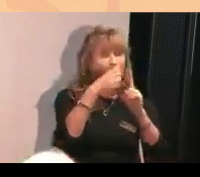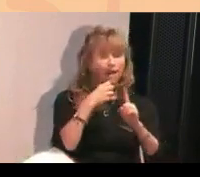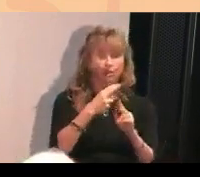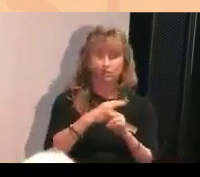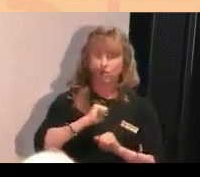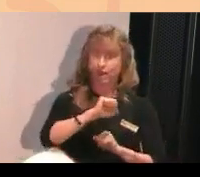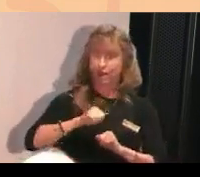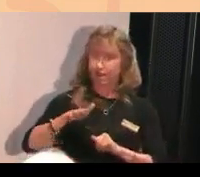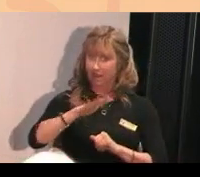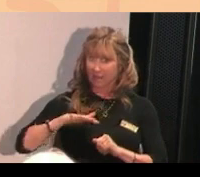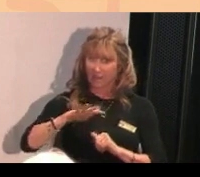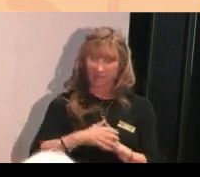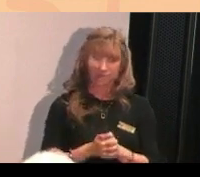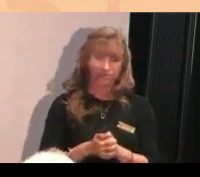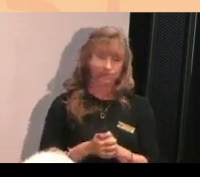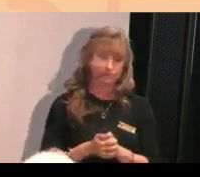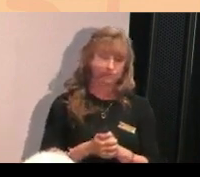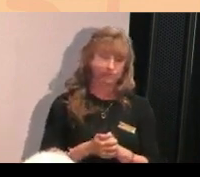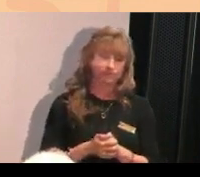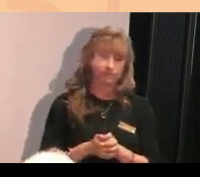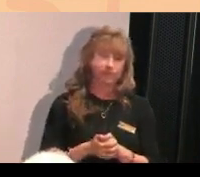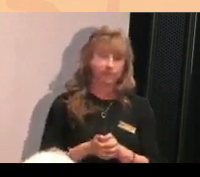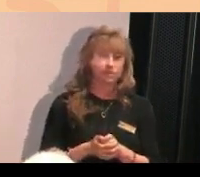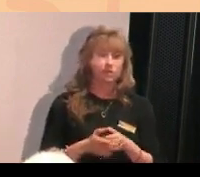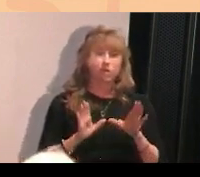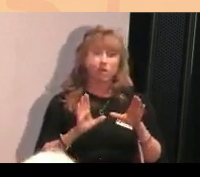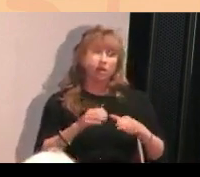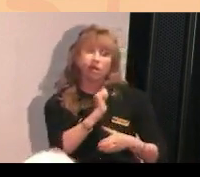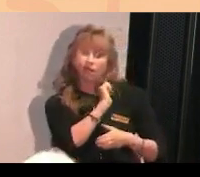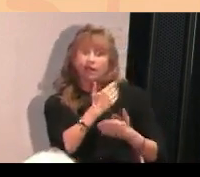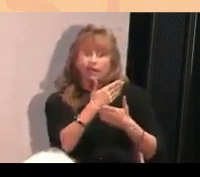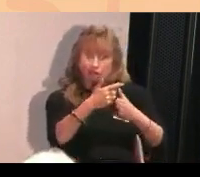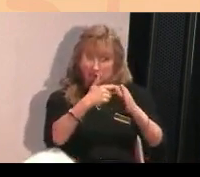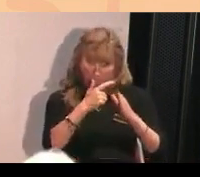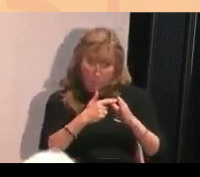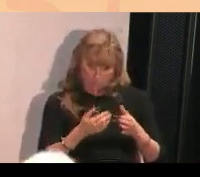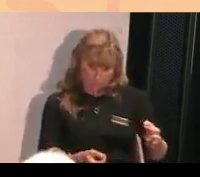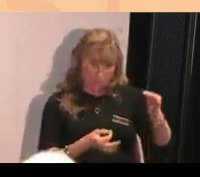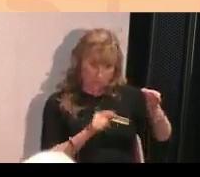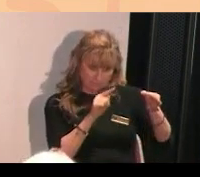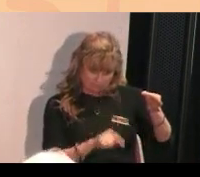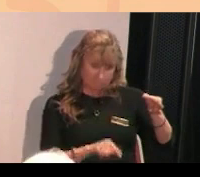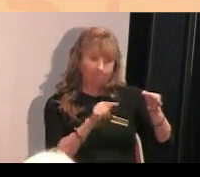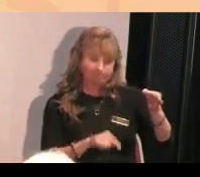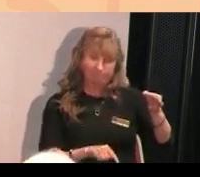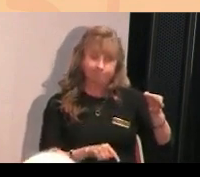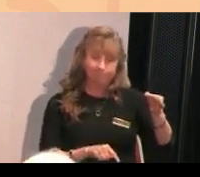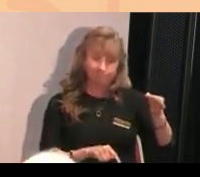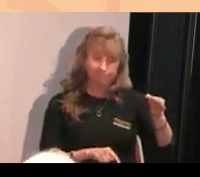while some of this as a collective voice that would that would be recognized and have authority